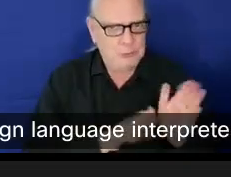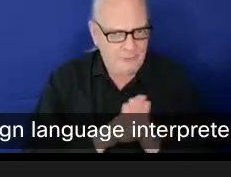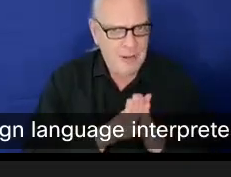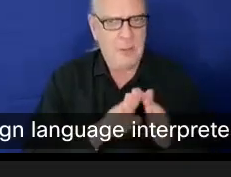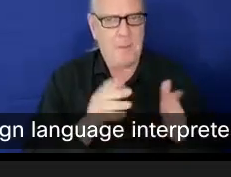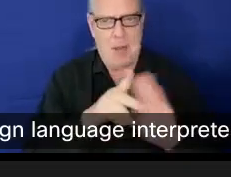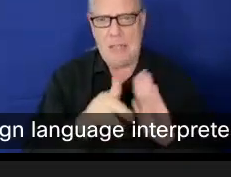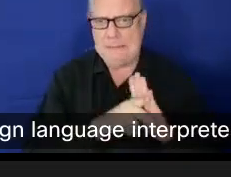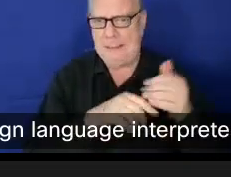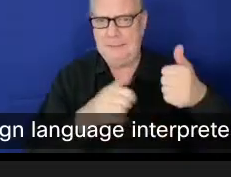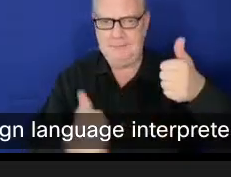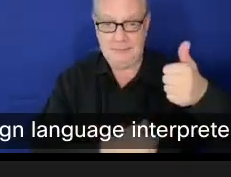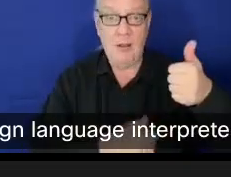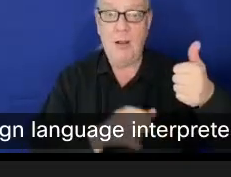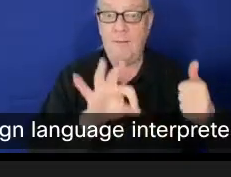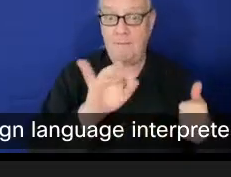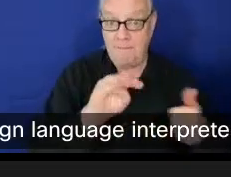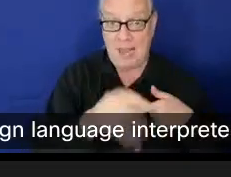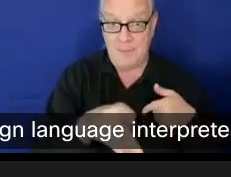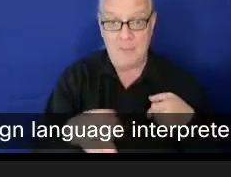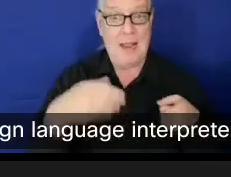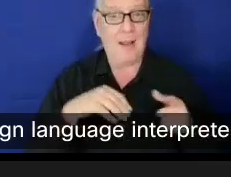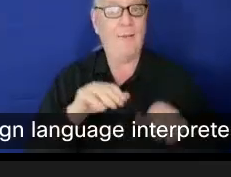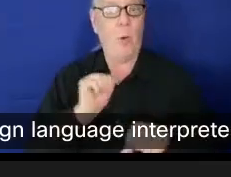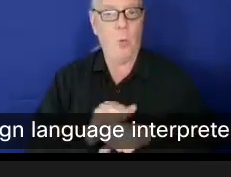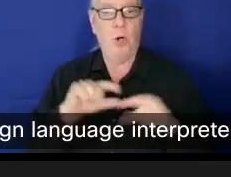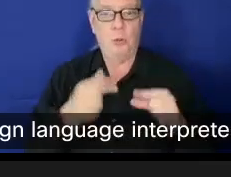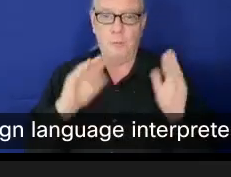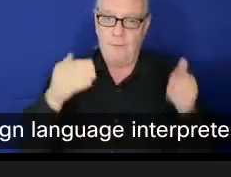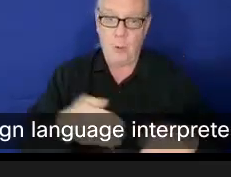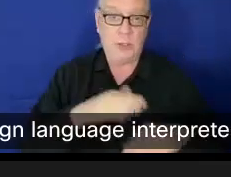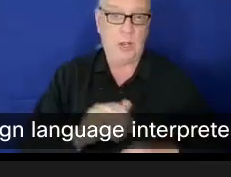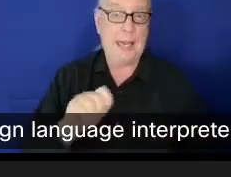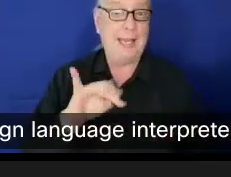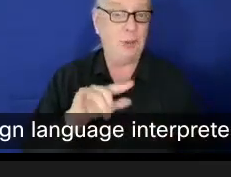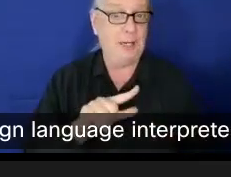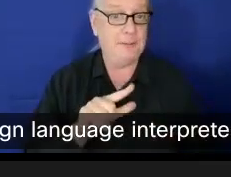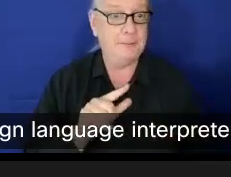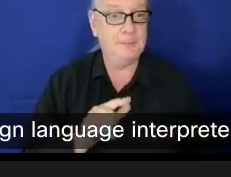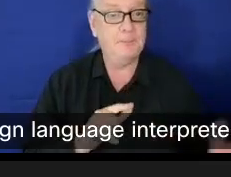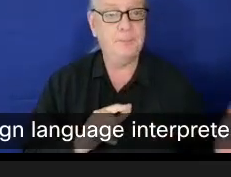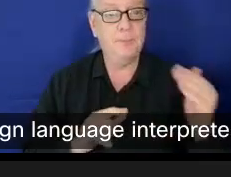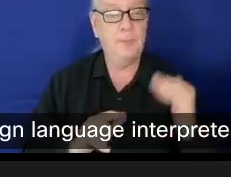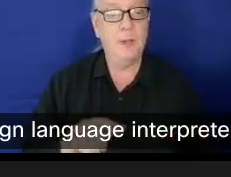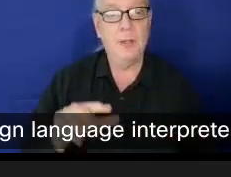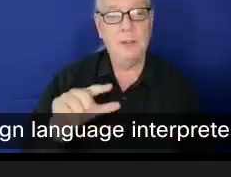There is an aging working group GMHC which historically refers